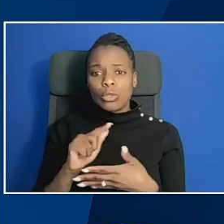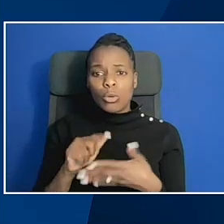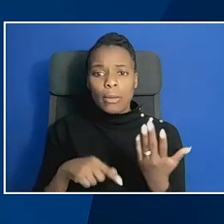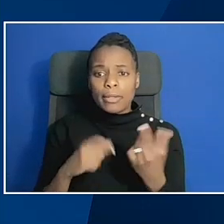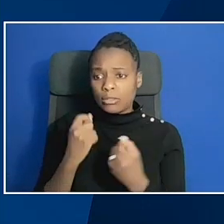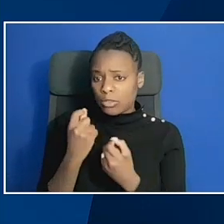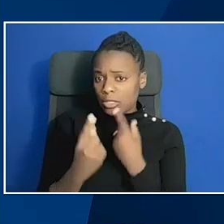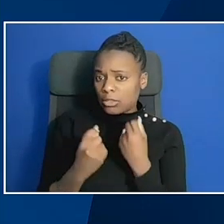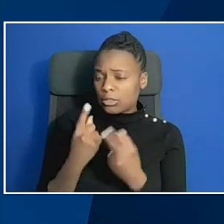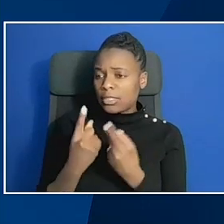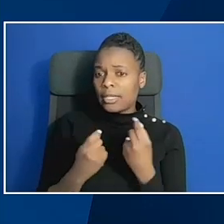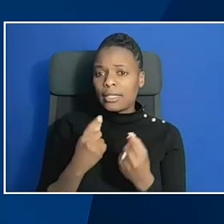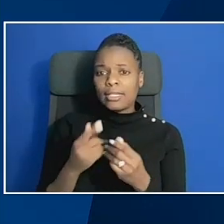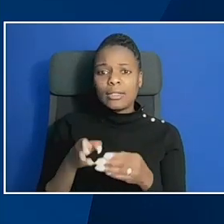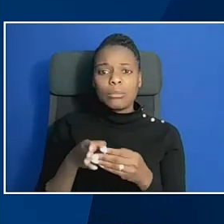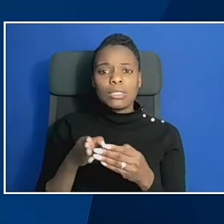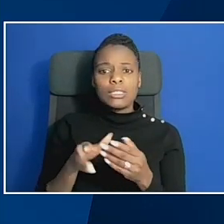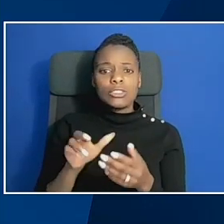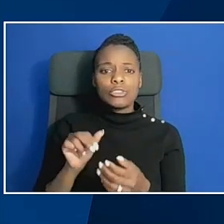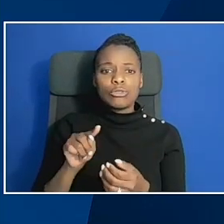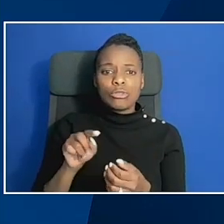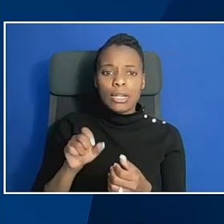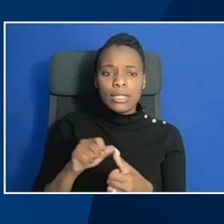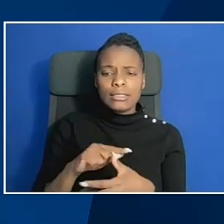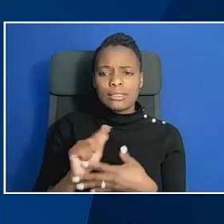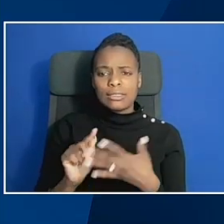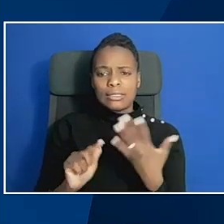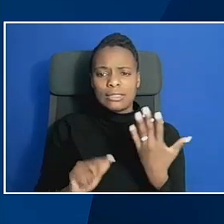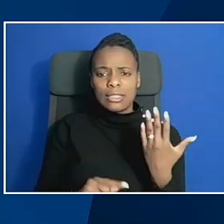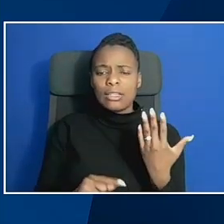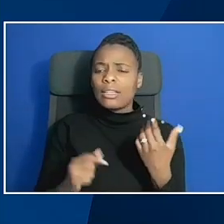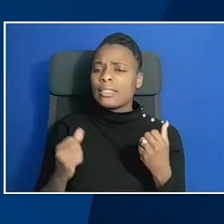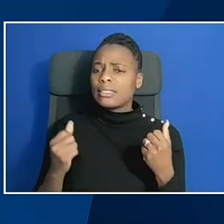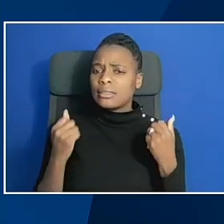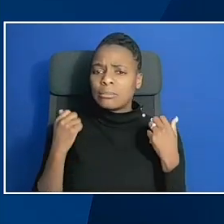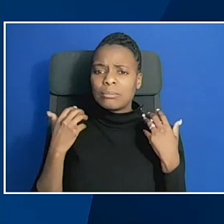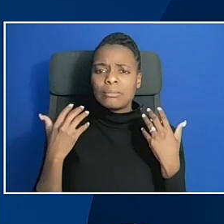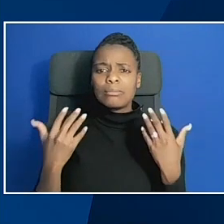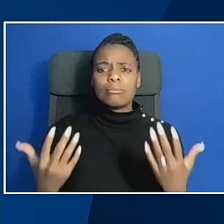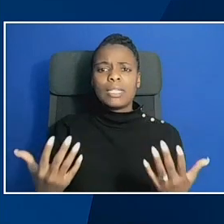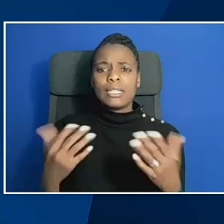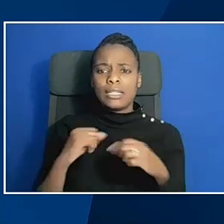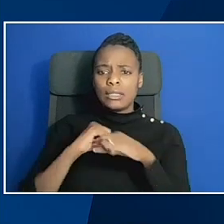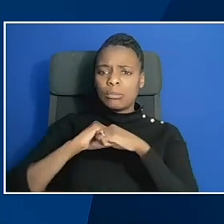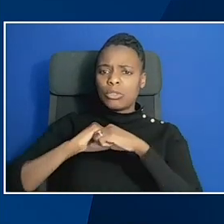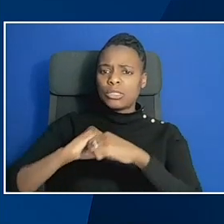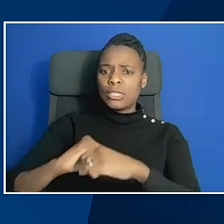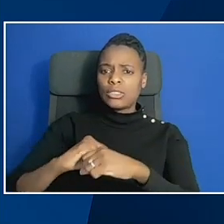placement rates are at a particular school. There's really a whole slew of protections that right now states are